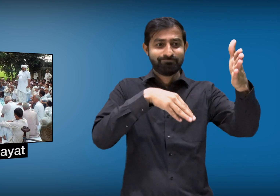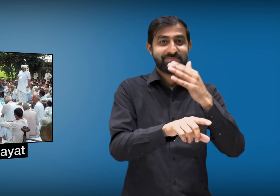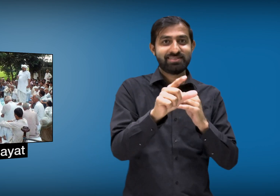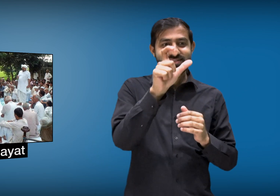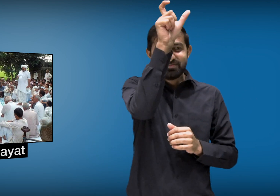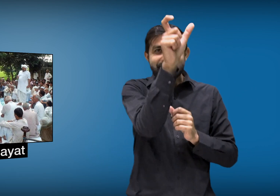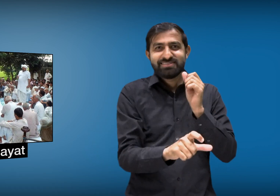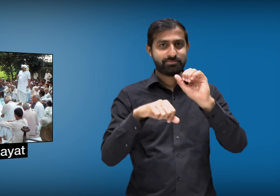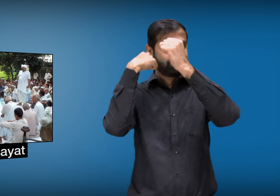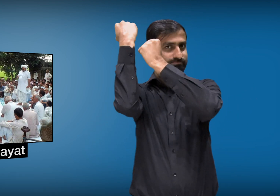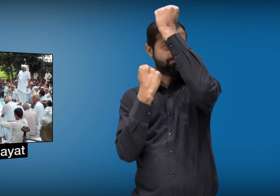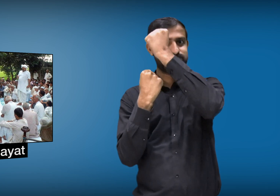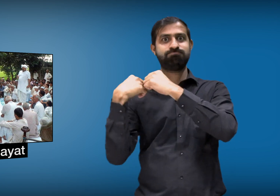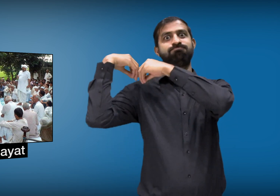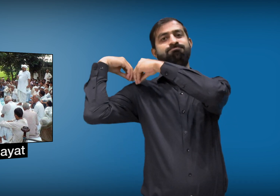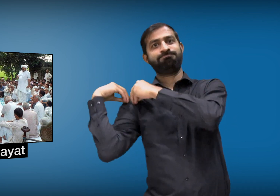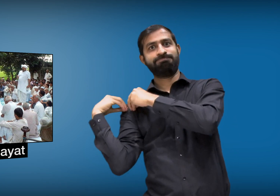Village Council